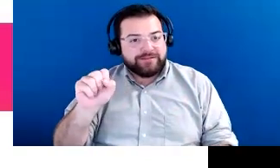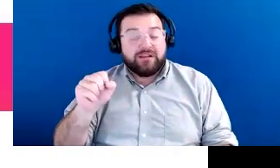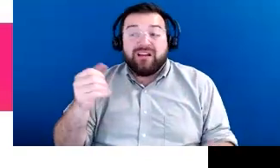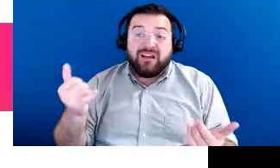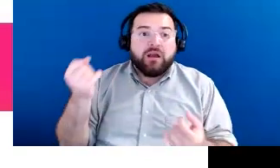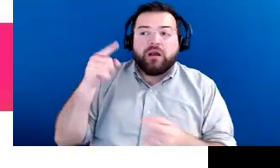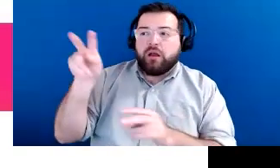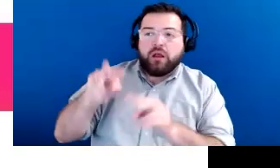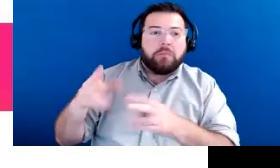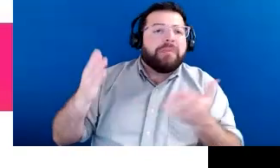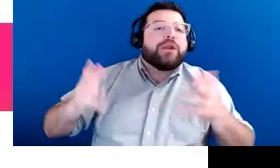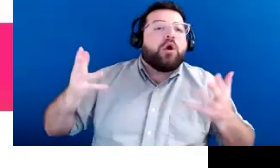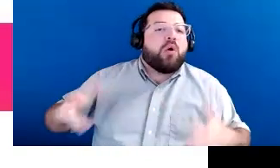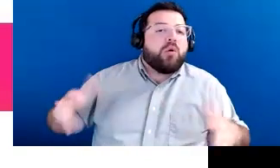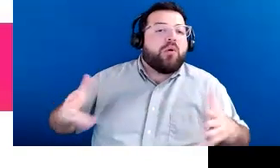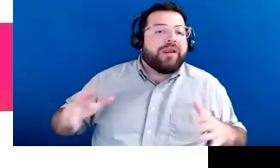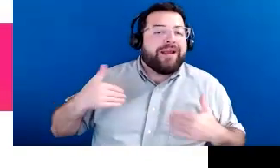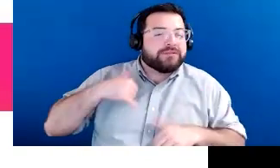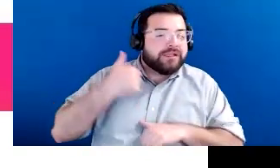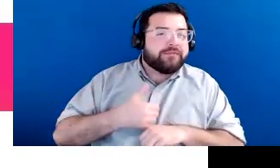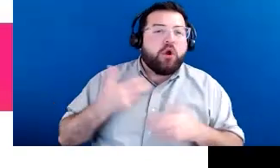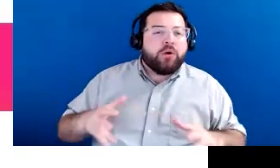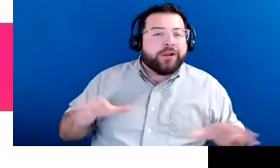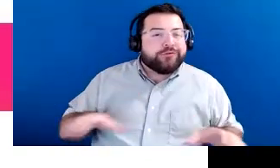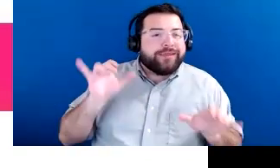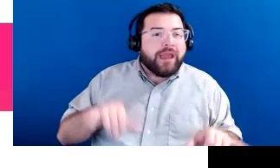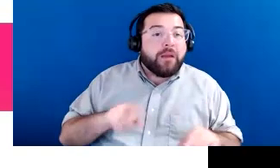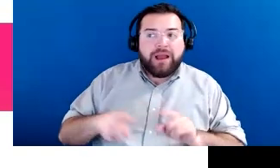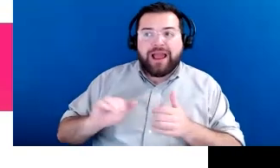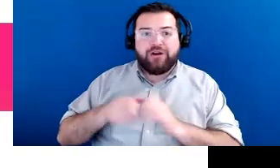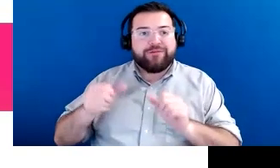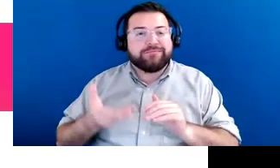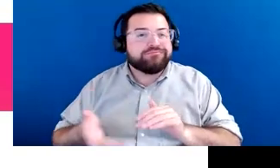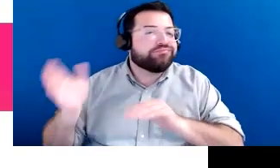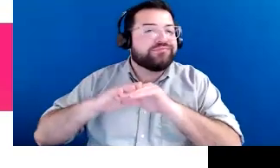But how can we increase or add to or vary our interactions?